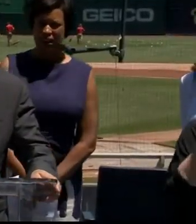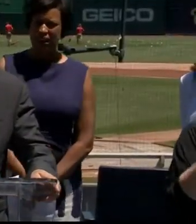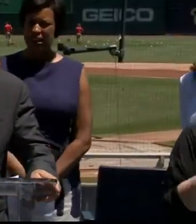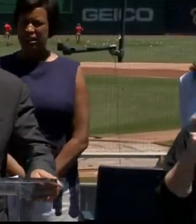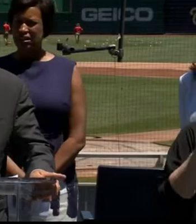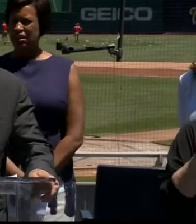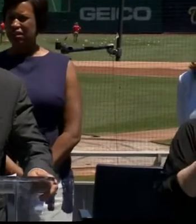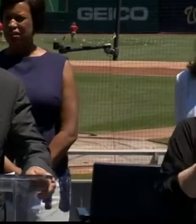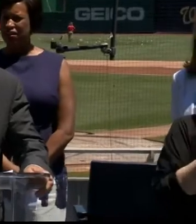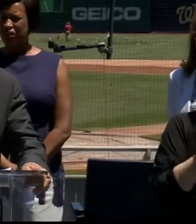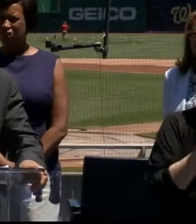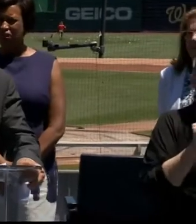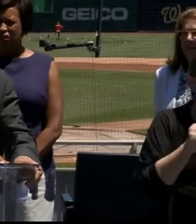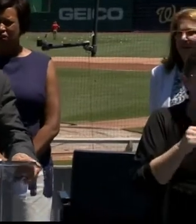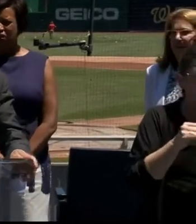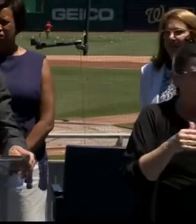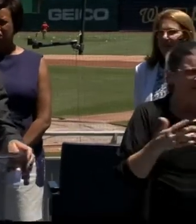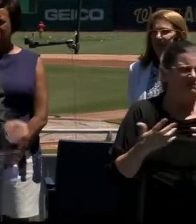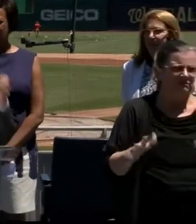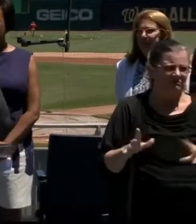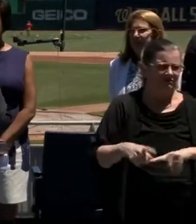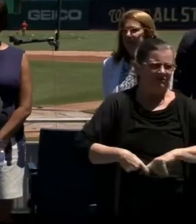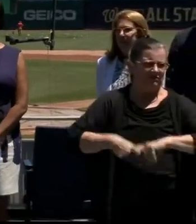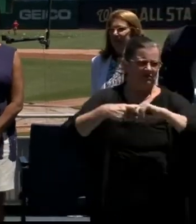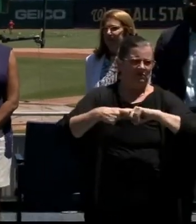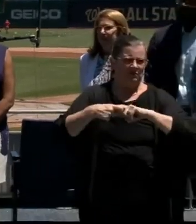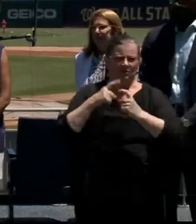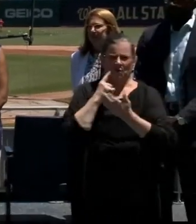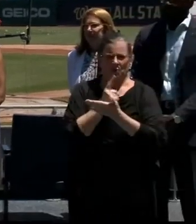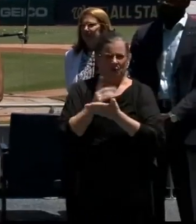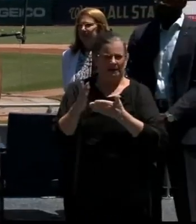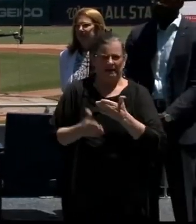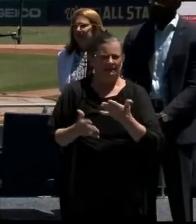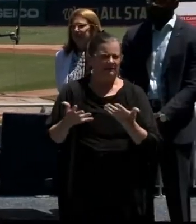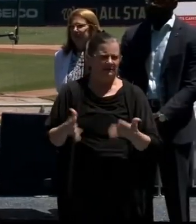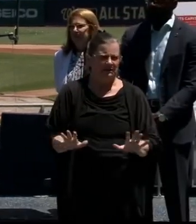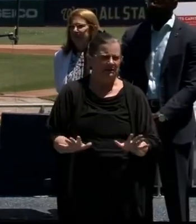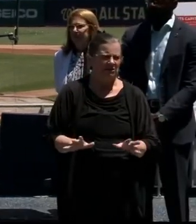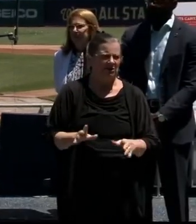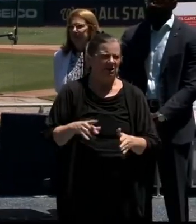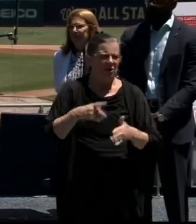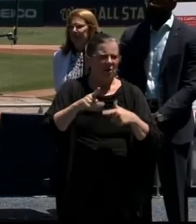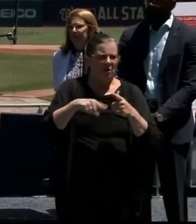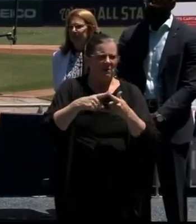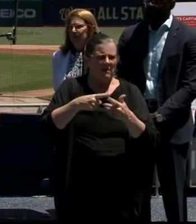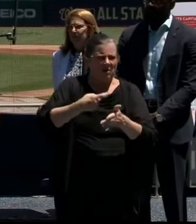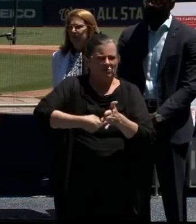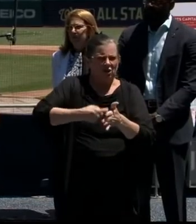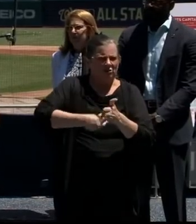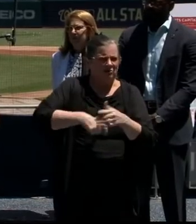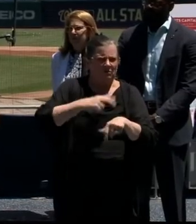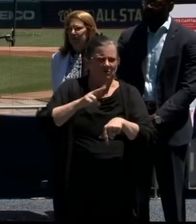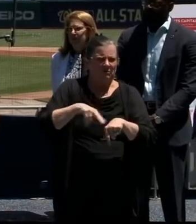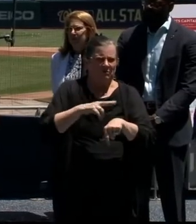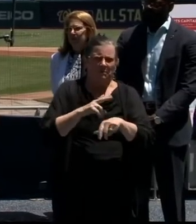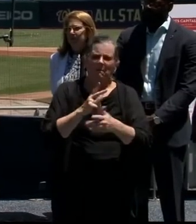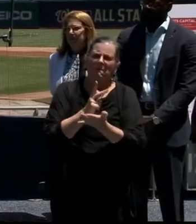WEEKEND JUST SO THERE ARE NO ISSUES THERE. WHAT ABOUT PARKING? JUST OUR NORMAL WHAT WE NORMALLY DO ON SATURDAYS AND